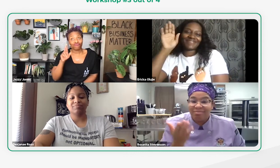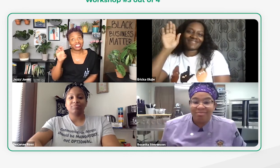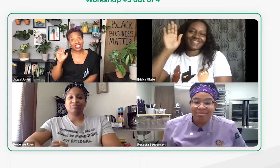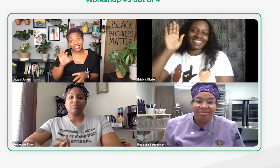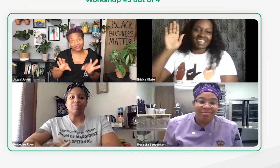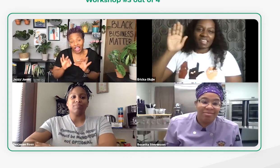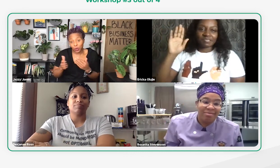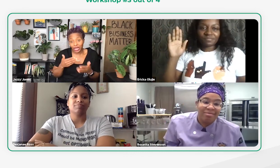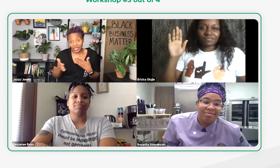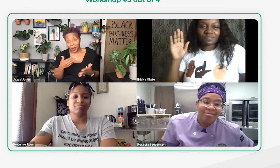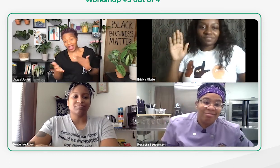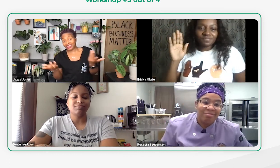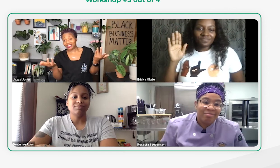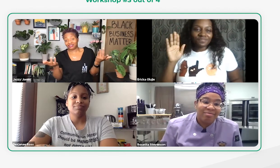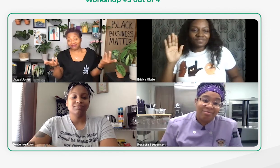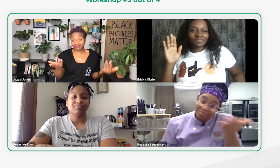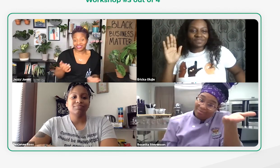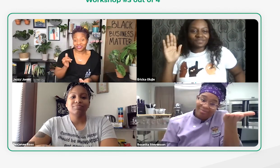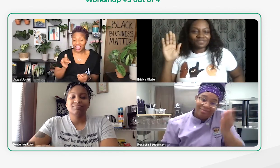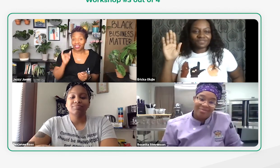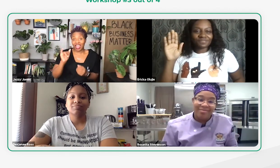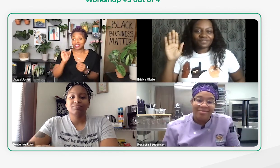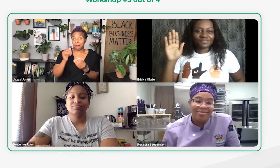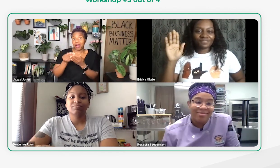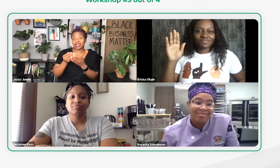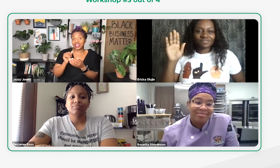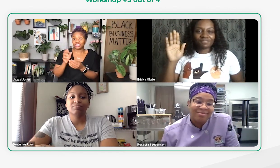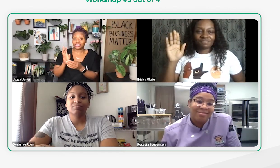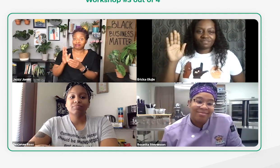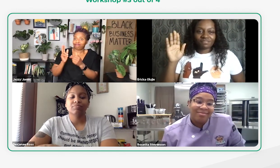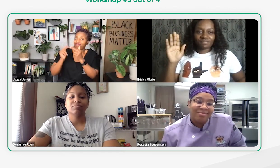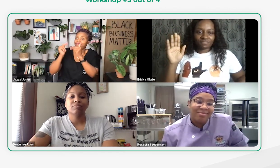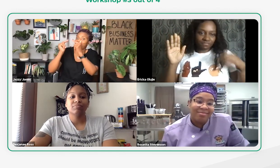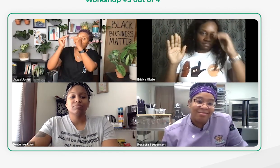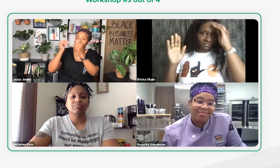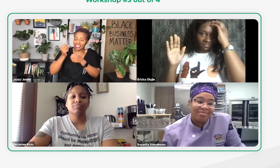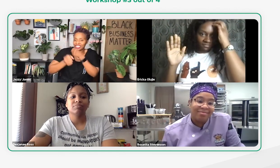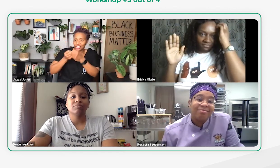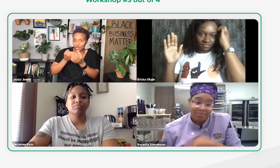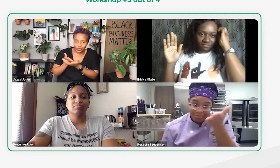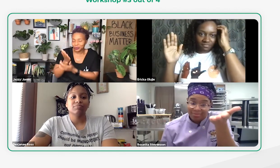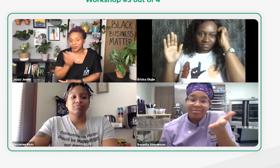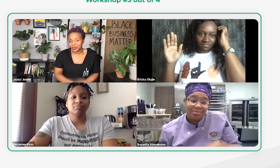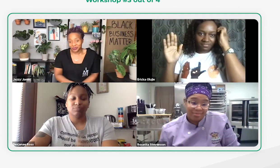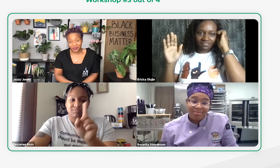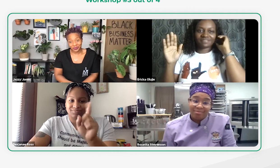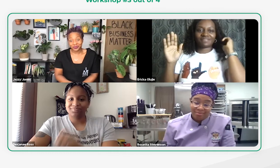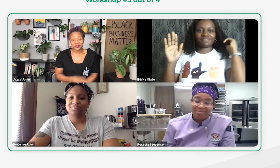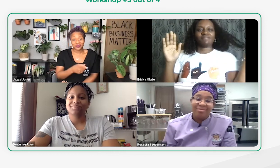Yes. You would get great value for that as well. Would be building as the years go through.